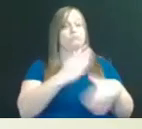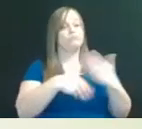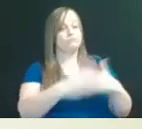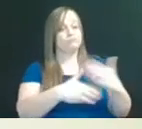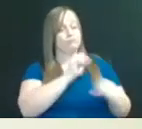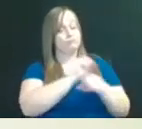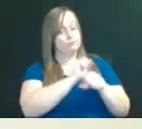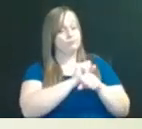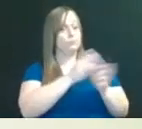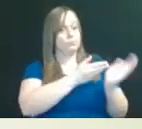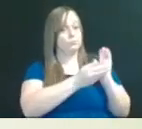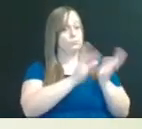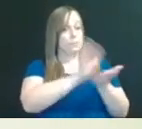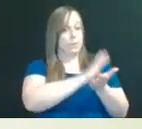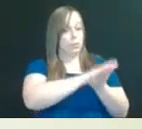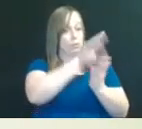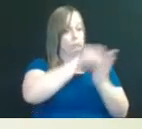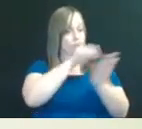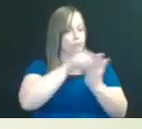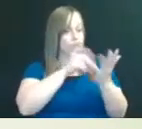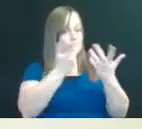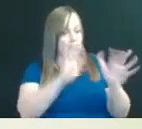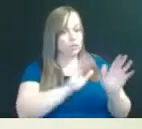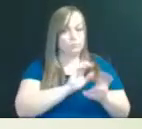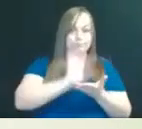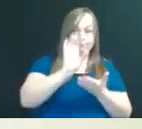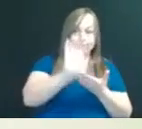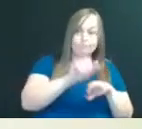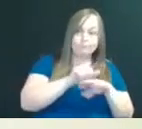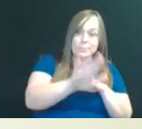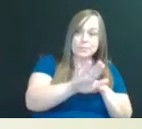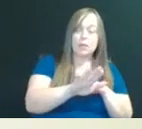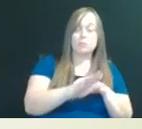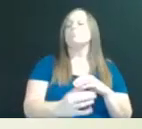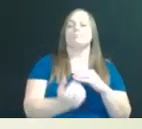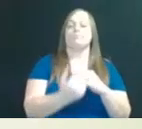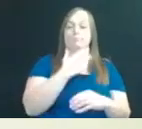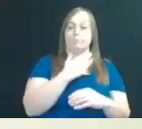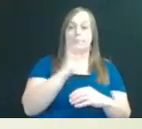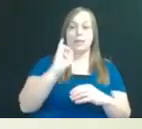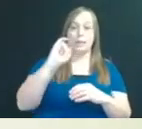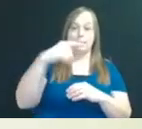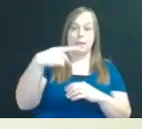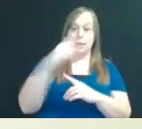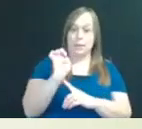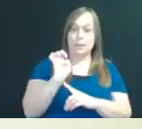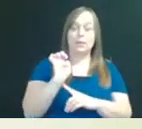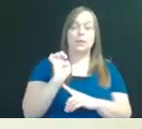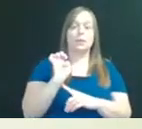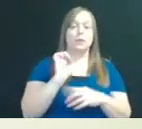You've given them all the documentation they've asked for. They give you an IPE and the employment goal lines up.